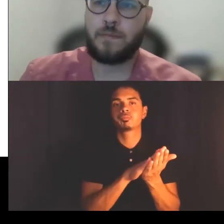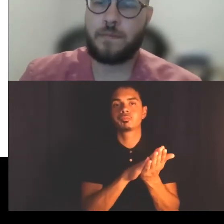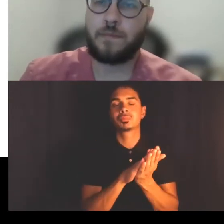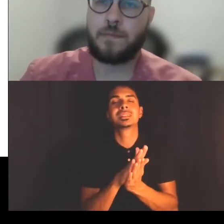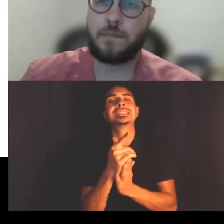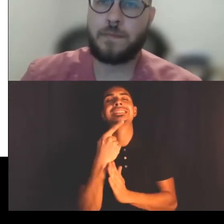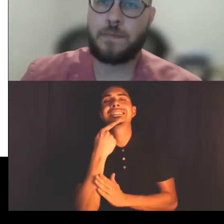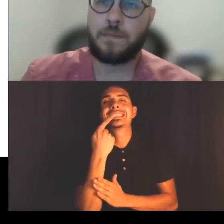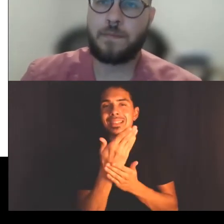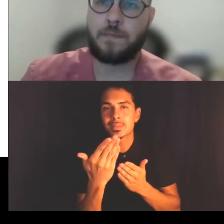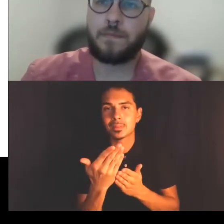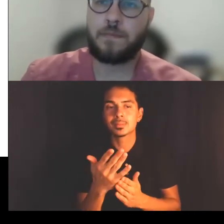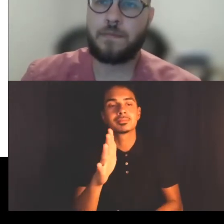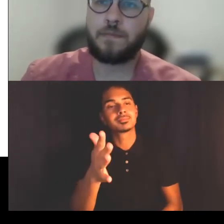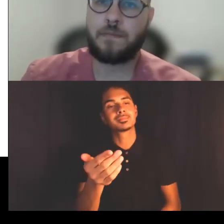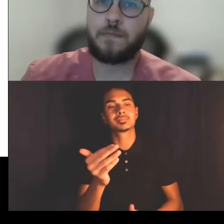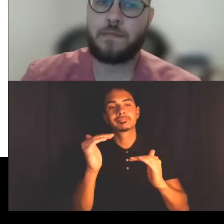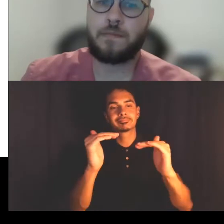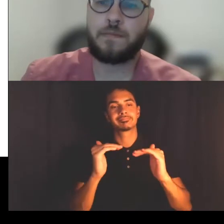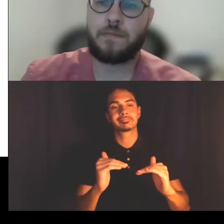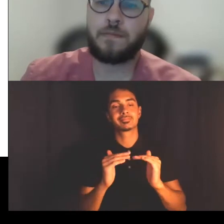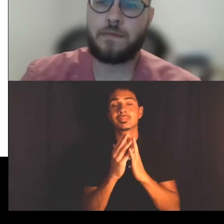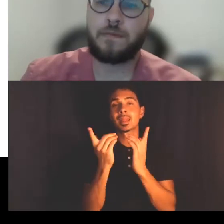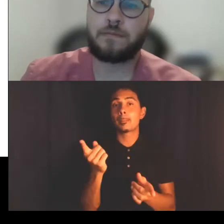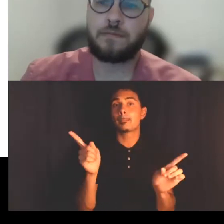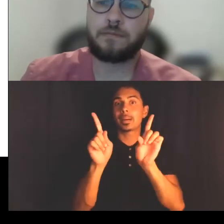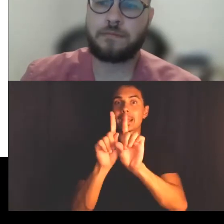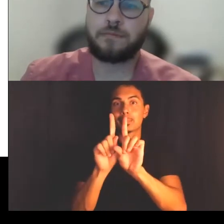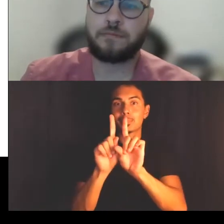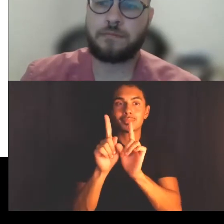Buddy up, like I mentioned. See if your friends can go with you,